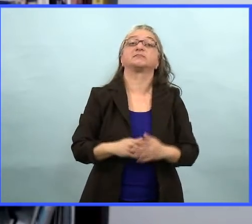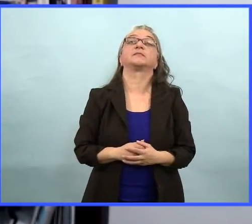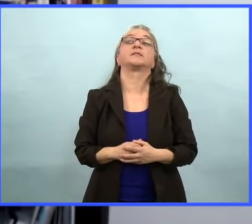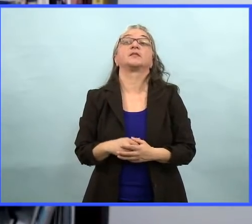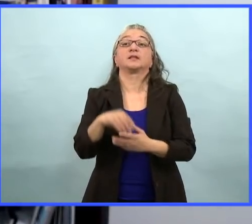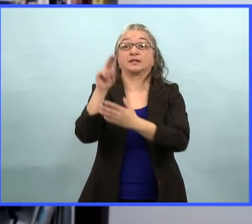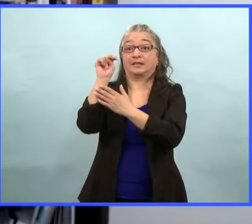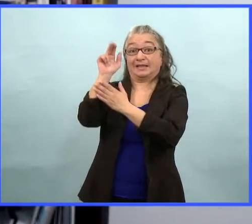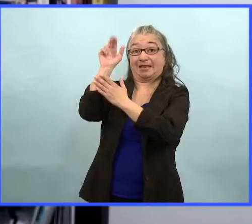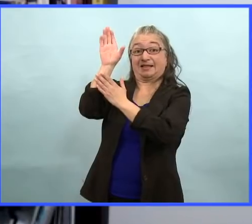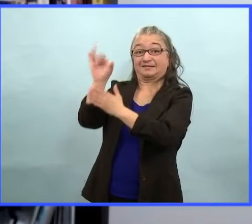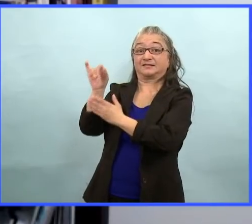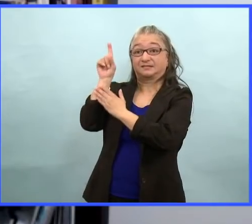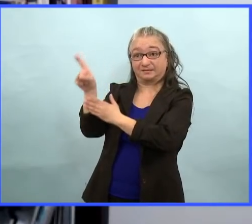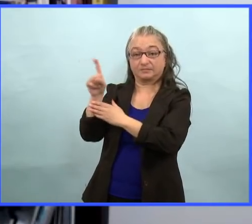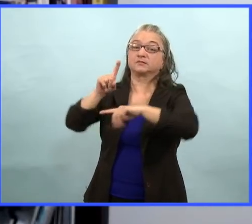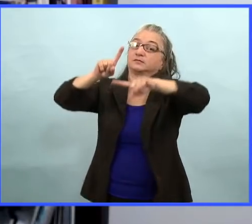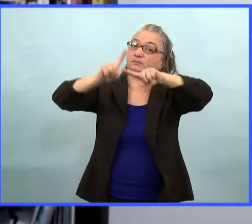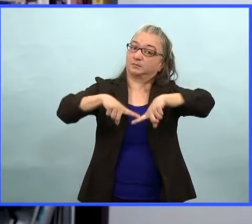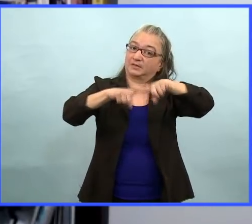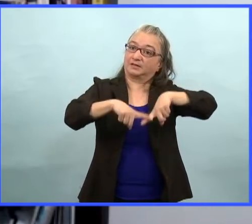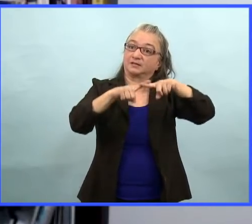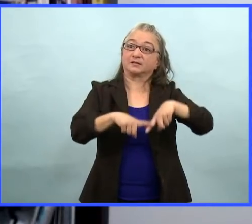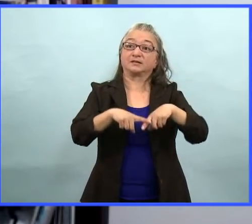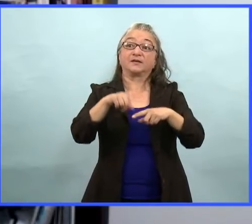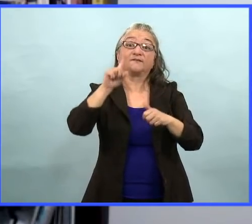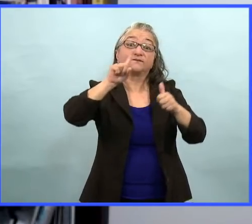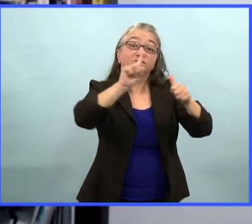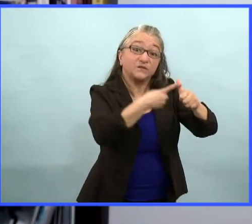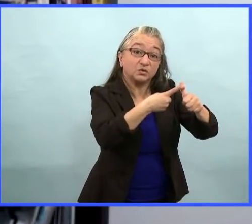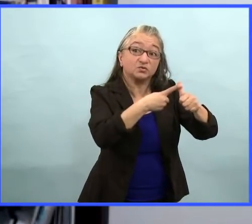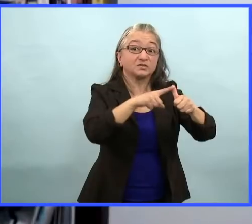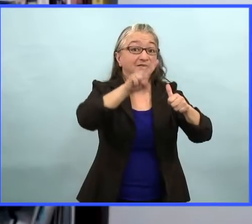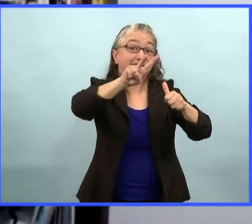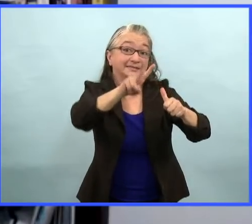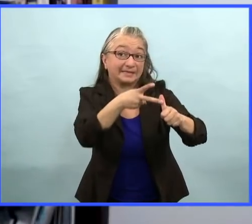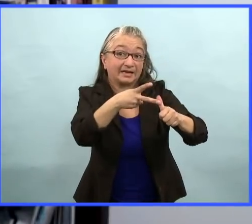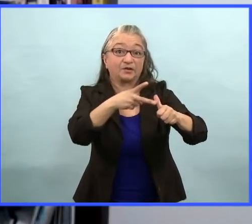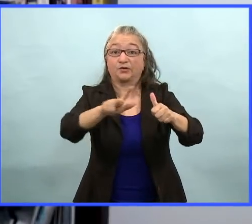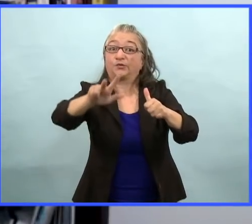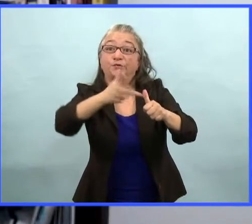about first second or third doses and depending on whether or not the individual is immunocompromised